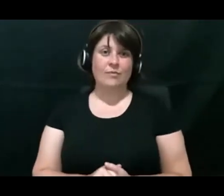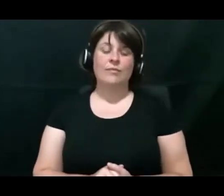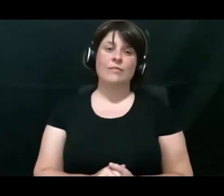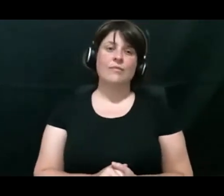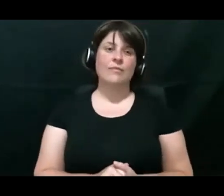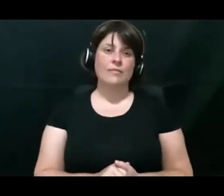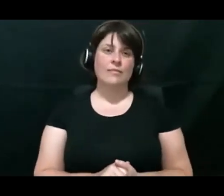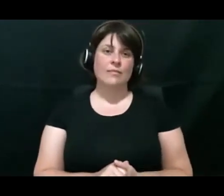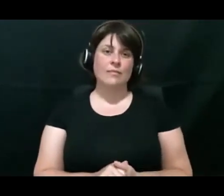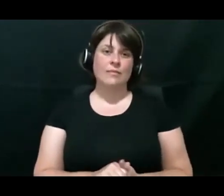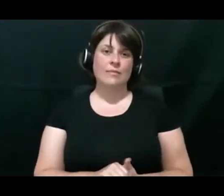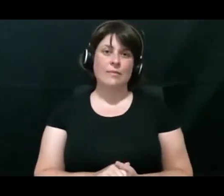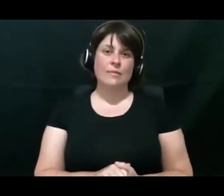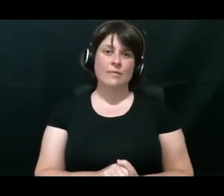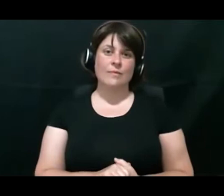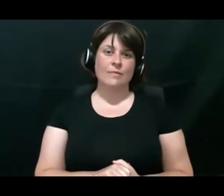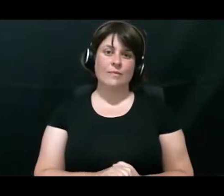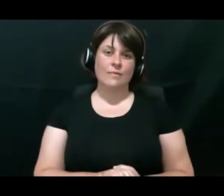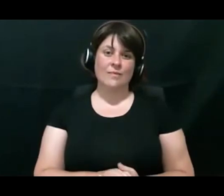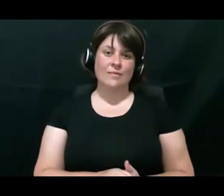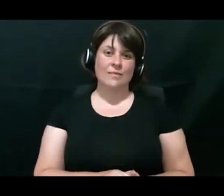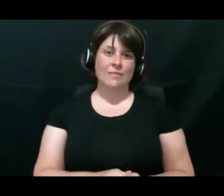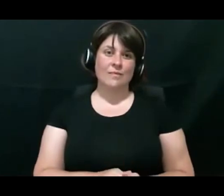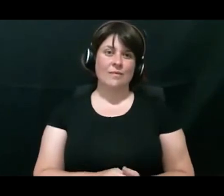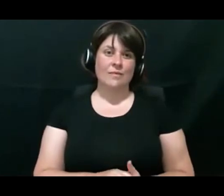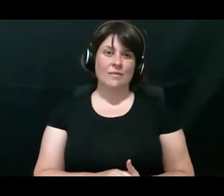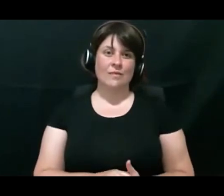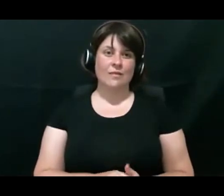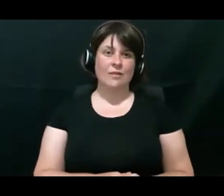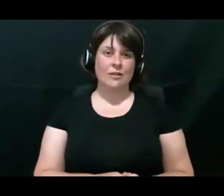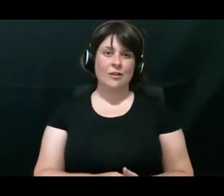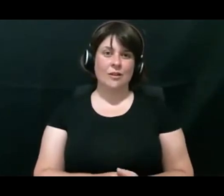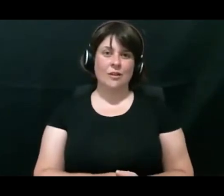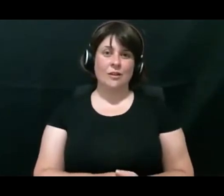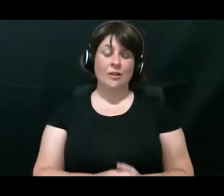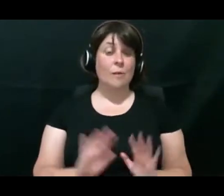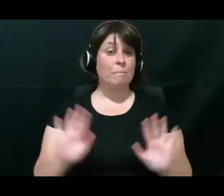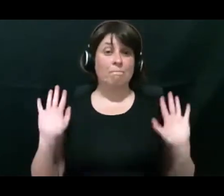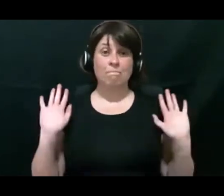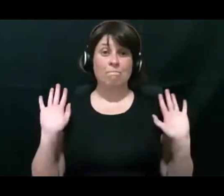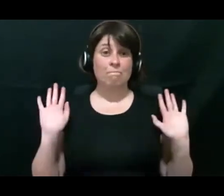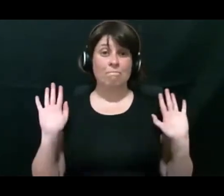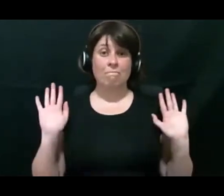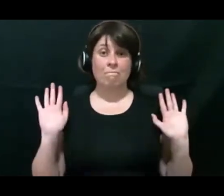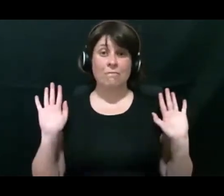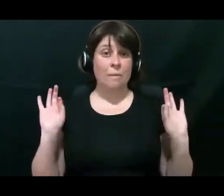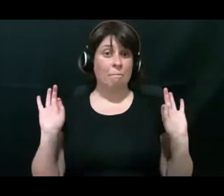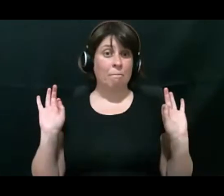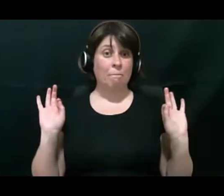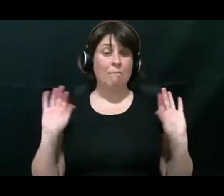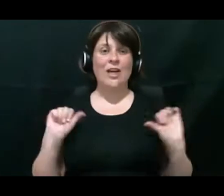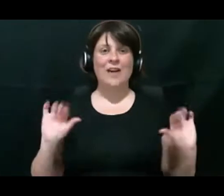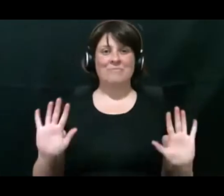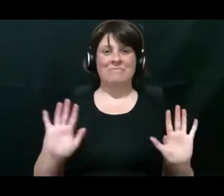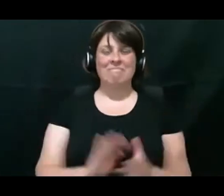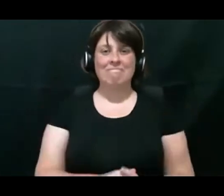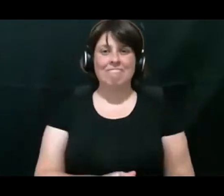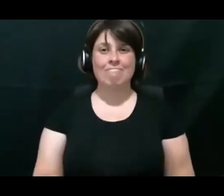Okay